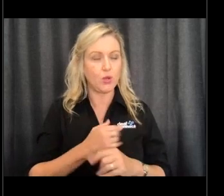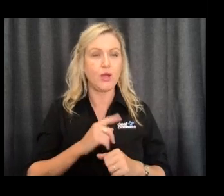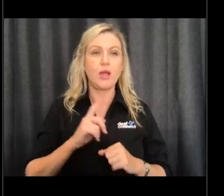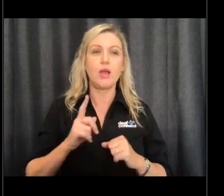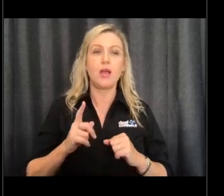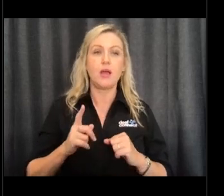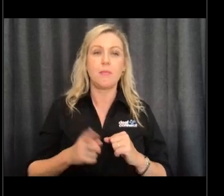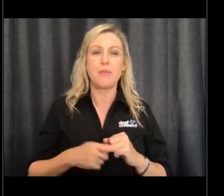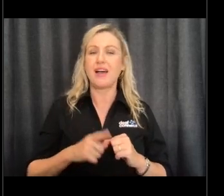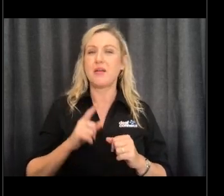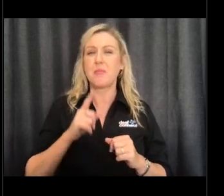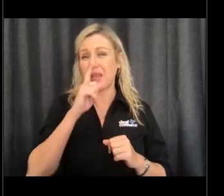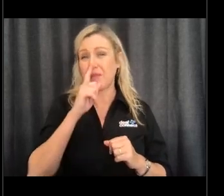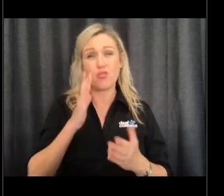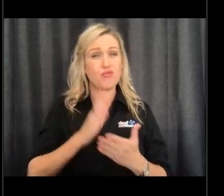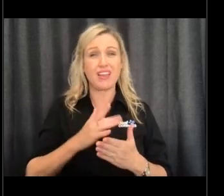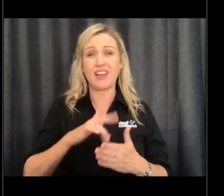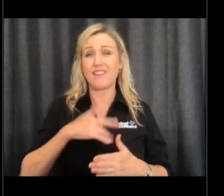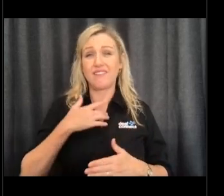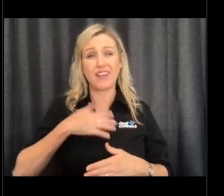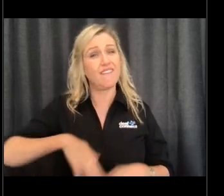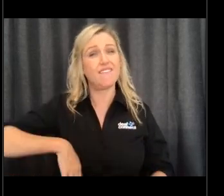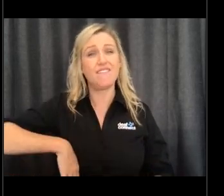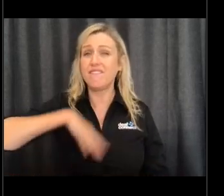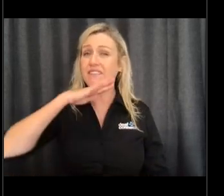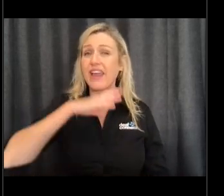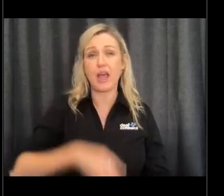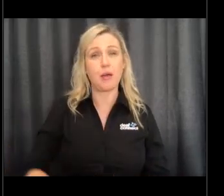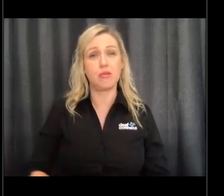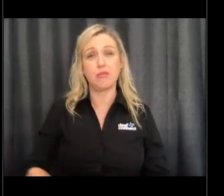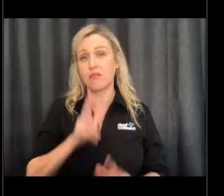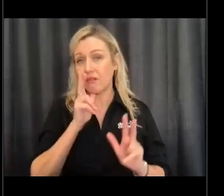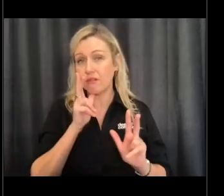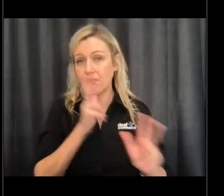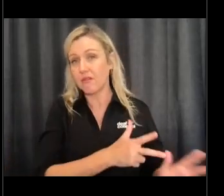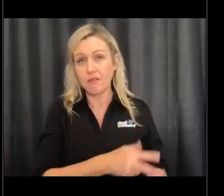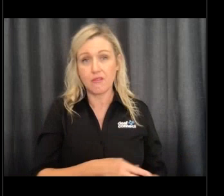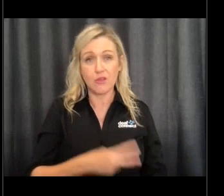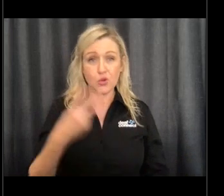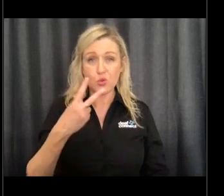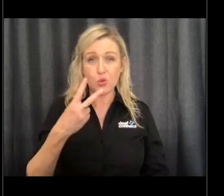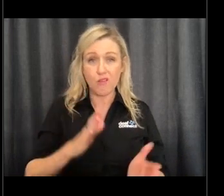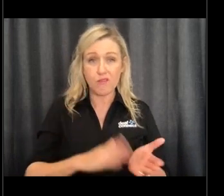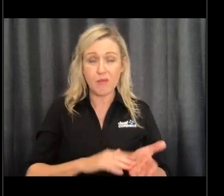Absolutely. 12 months later. Yep. They're not back in their property.